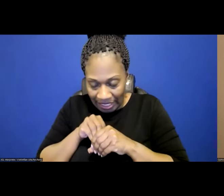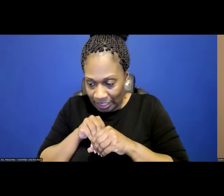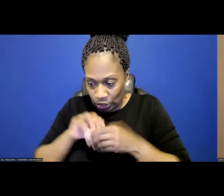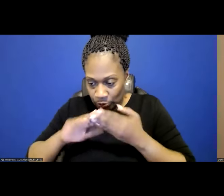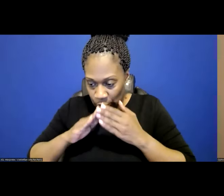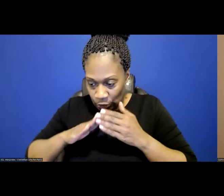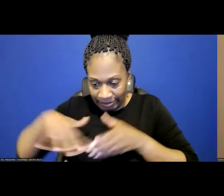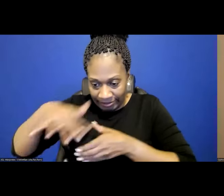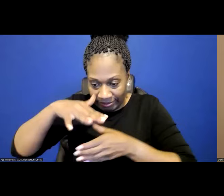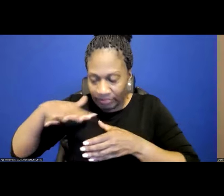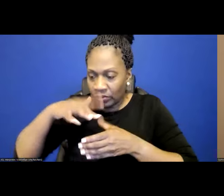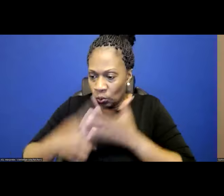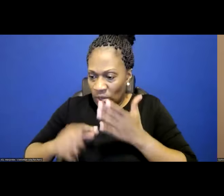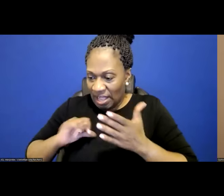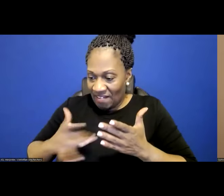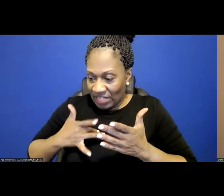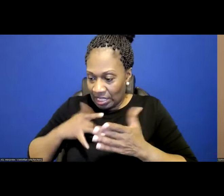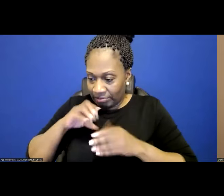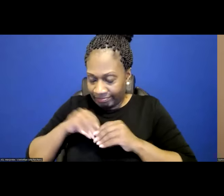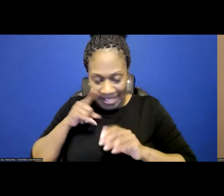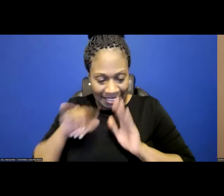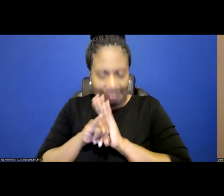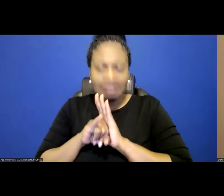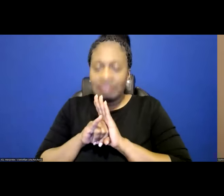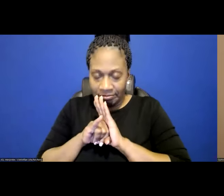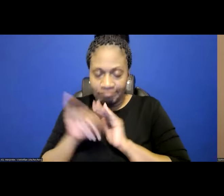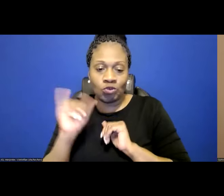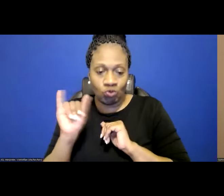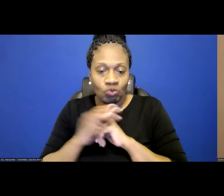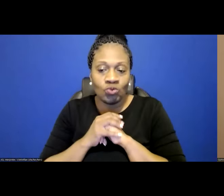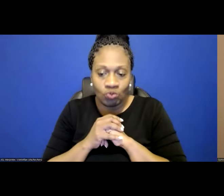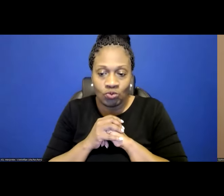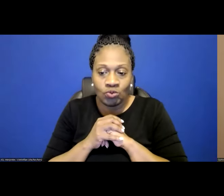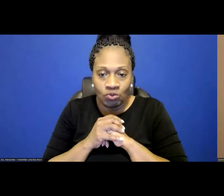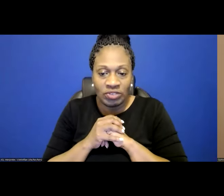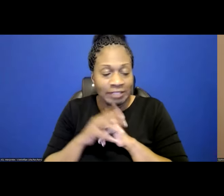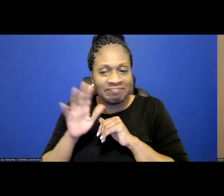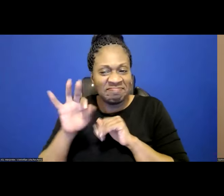and what I feel within my identity as well. I'll leave it there 'cause I'm really curious